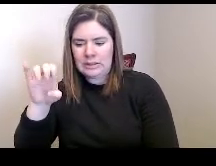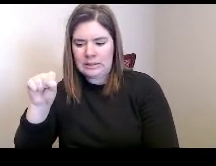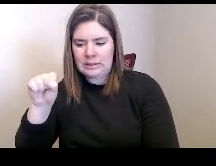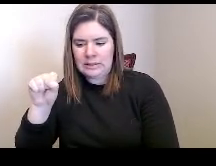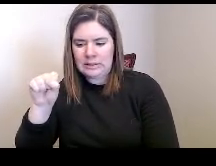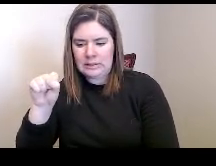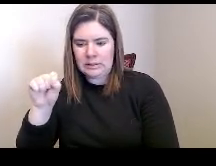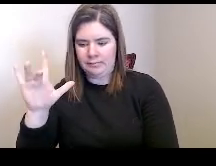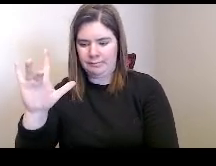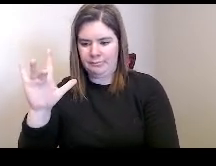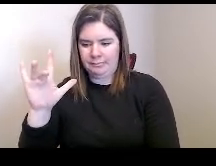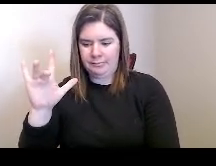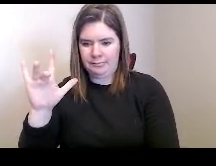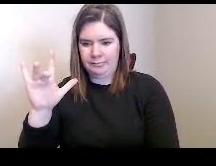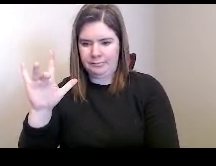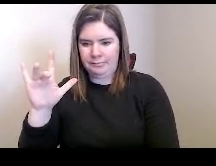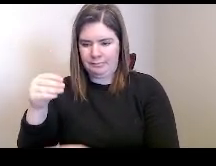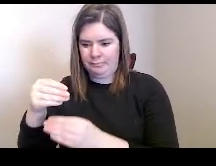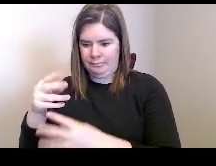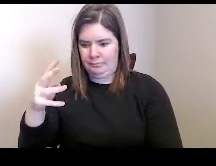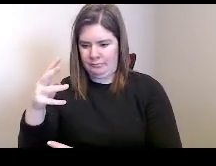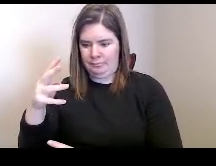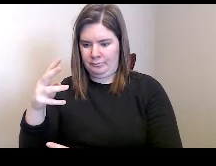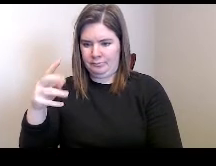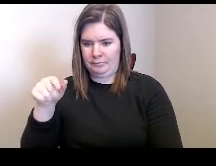And there's a drop down and we've got an advanced properties option.